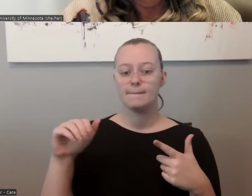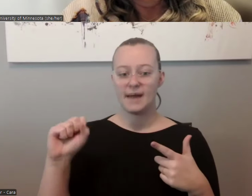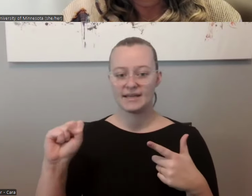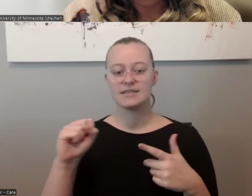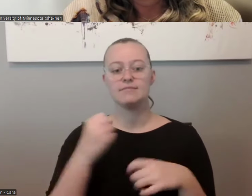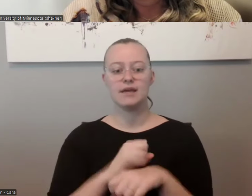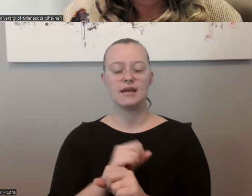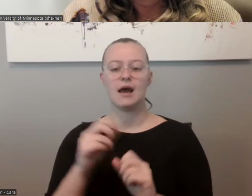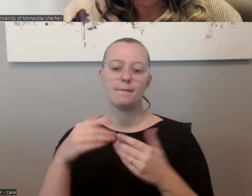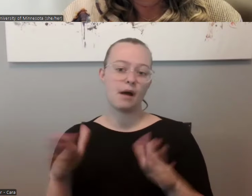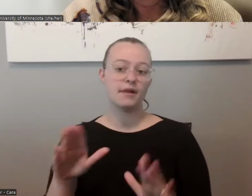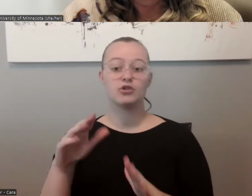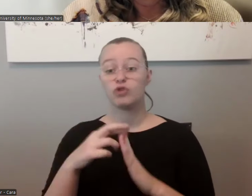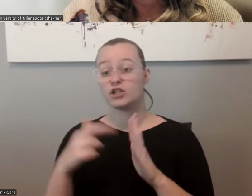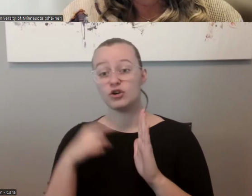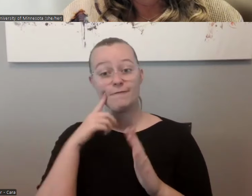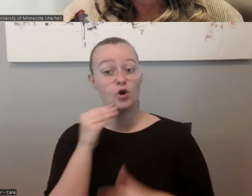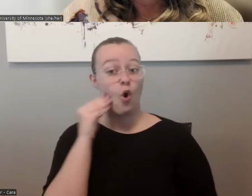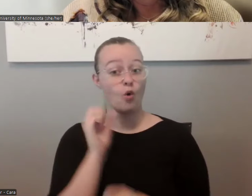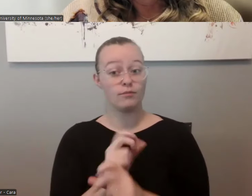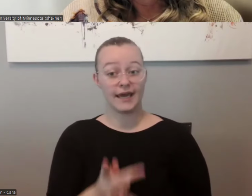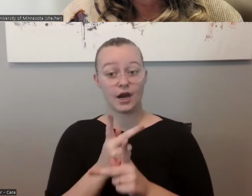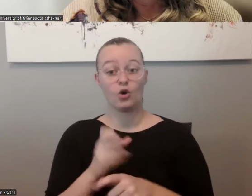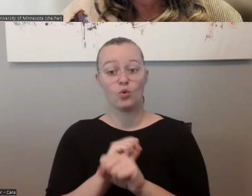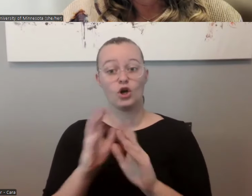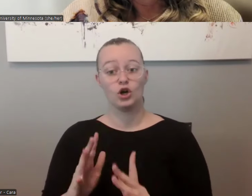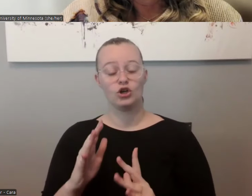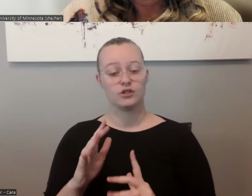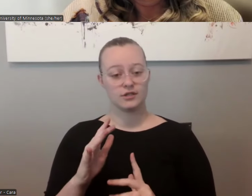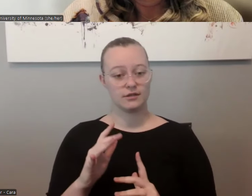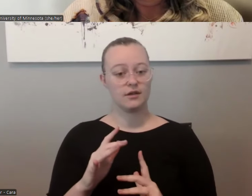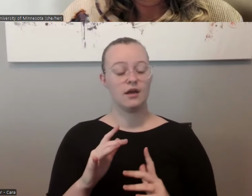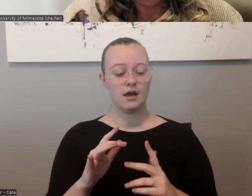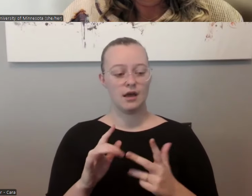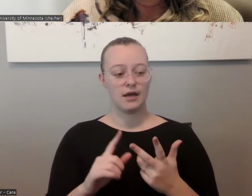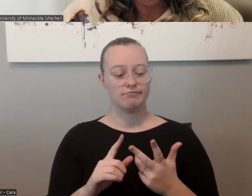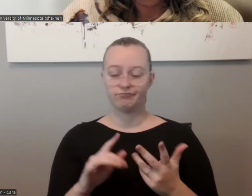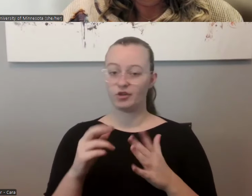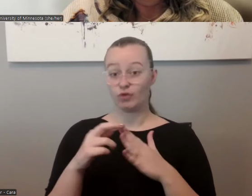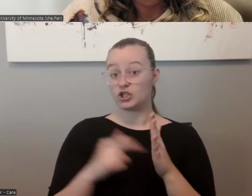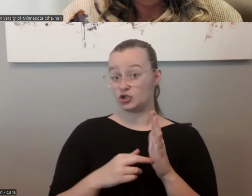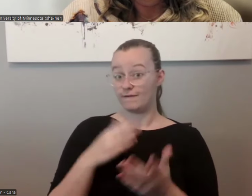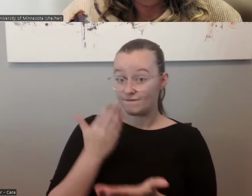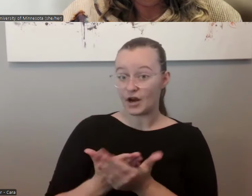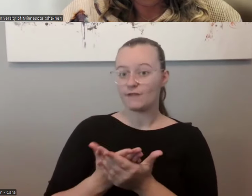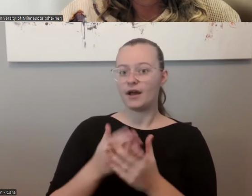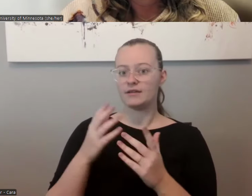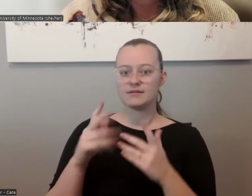public registry for home care workers and its state home care program. The registry verifies the type of training